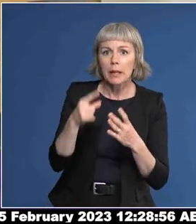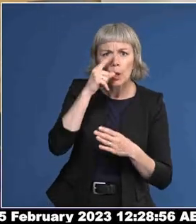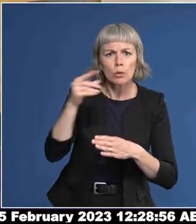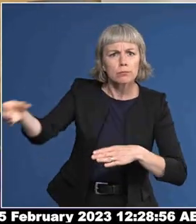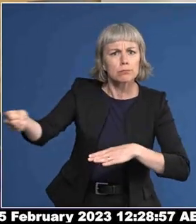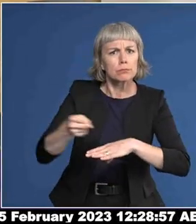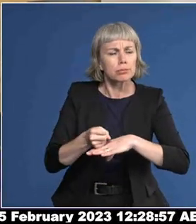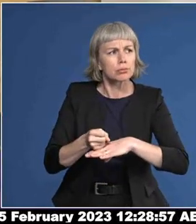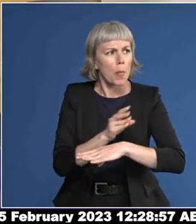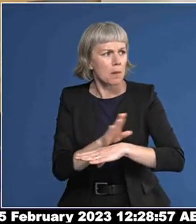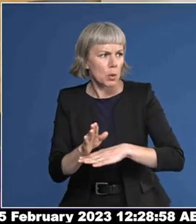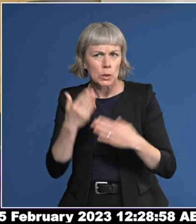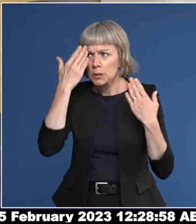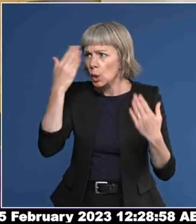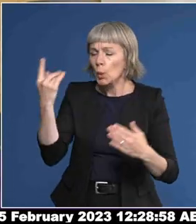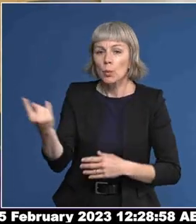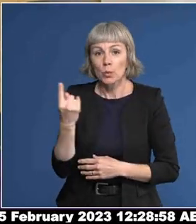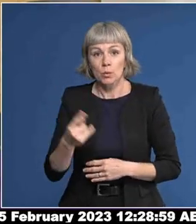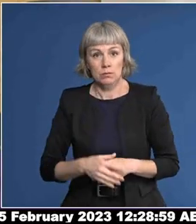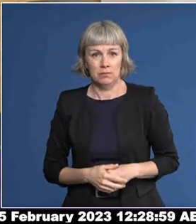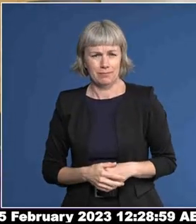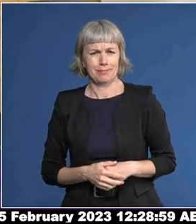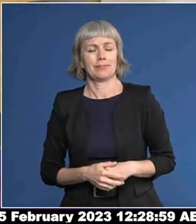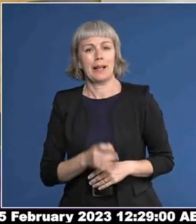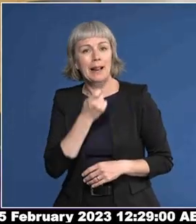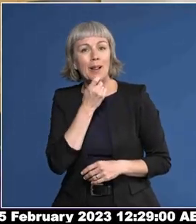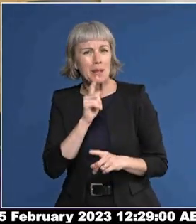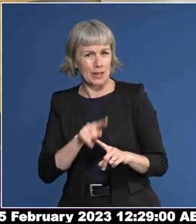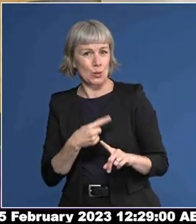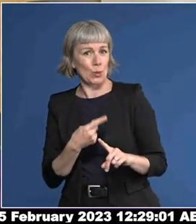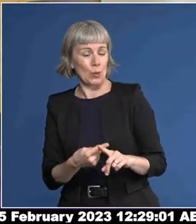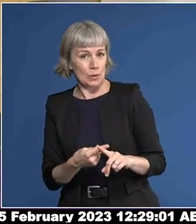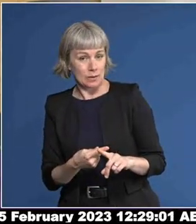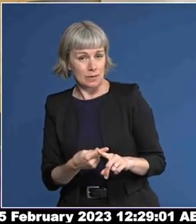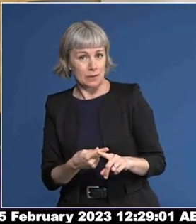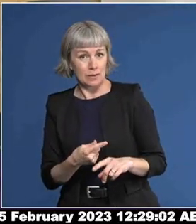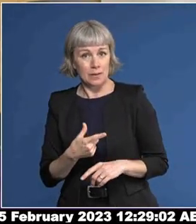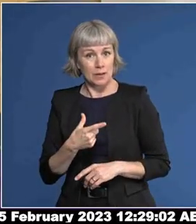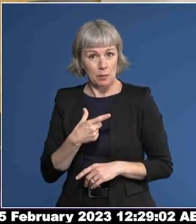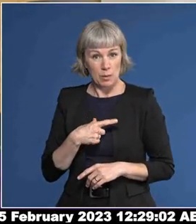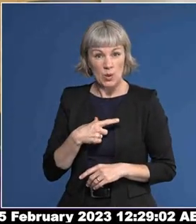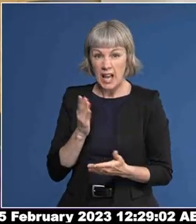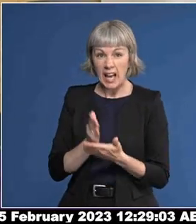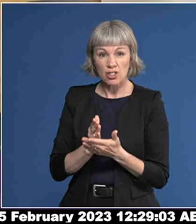excuse, given that the relevant ABS statistics tell us that there are over four